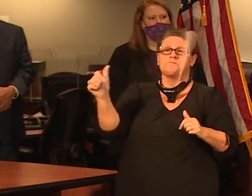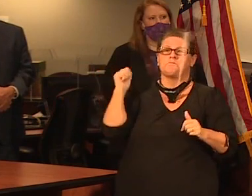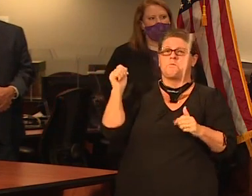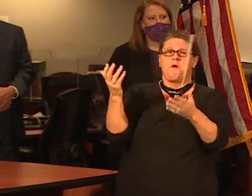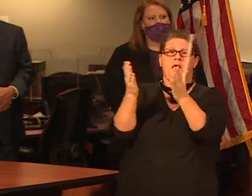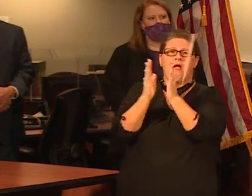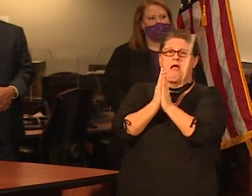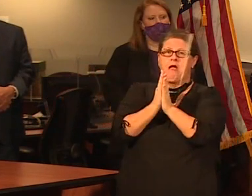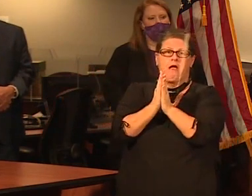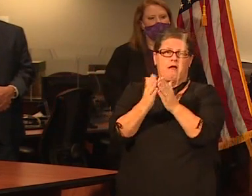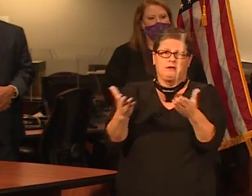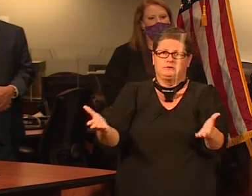MANY HAVE ASKED. SOME HAVE NOT.